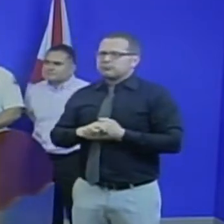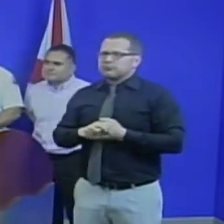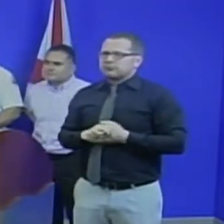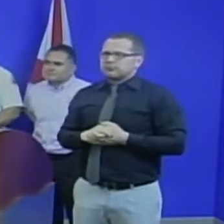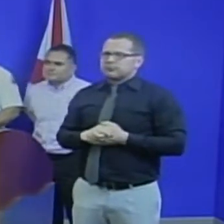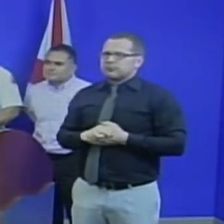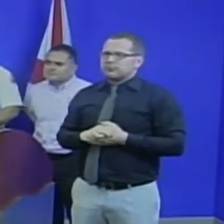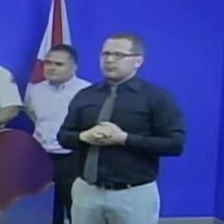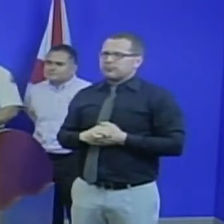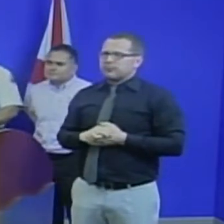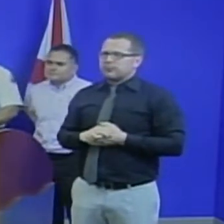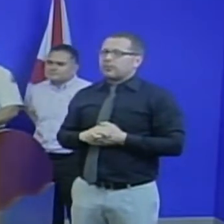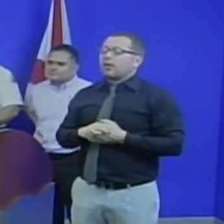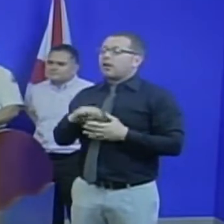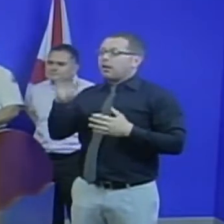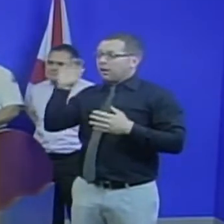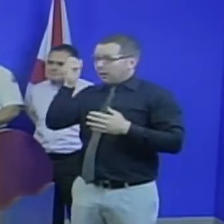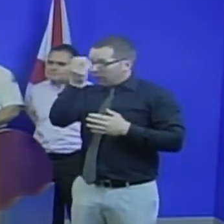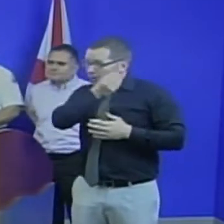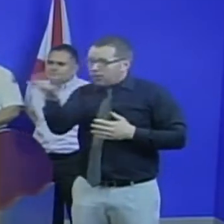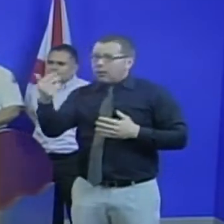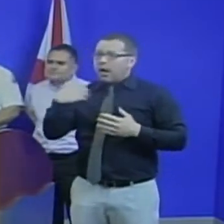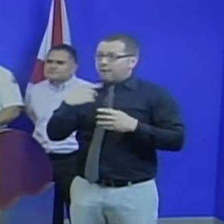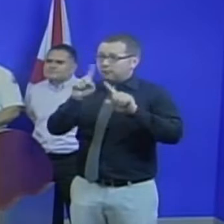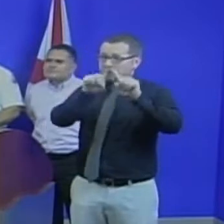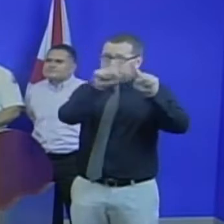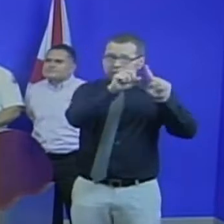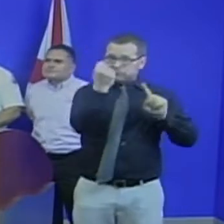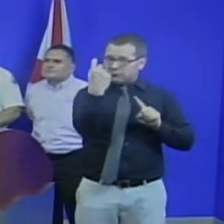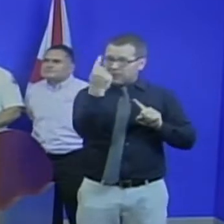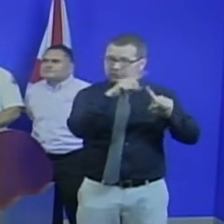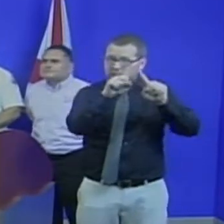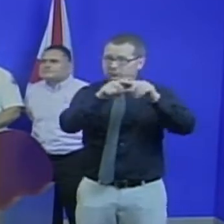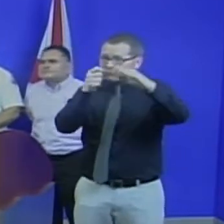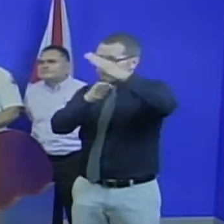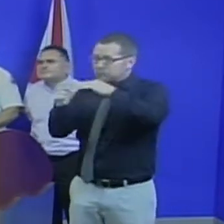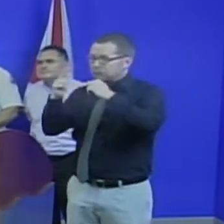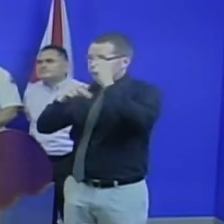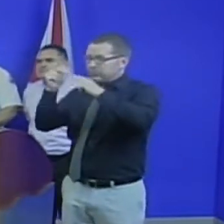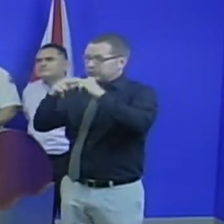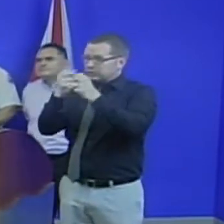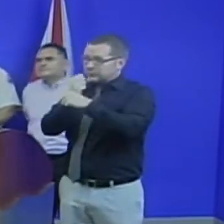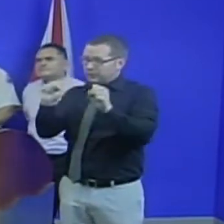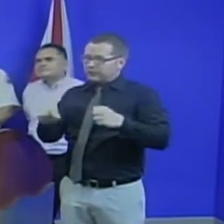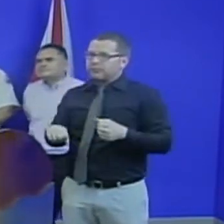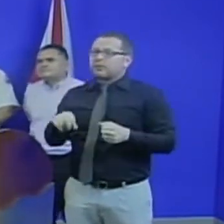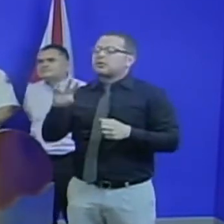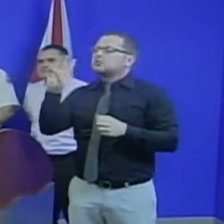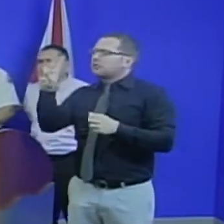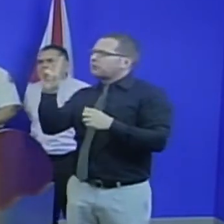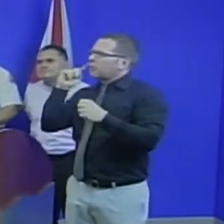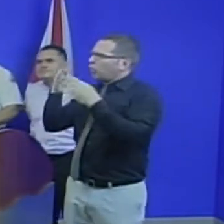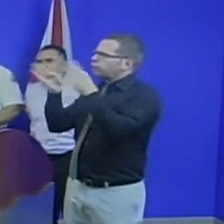PET FRIENDLY SHELTER. IF YOU WOULD LIKE TO KNOW WHAT SHELTERS THEY ARE PLEASE GO TO